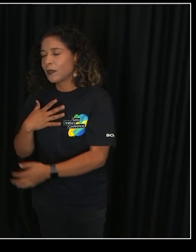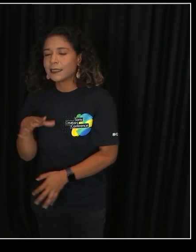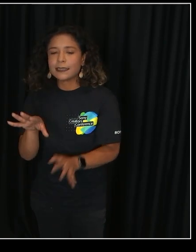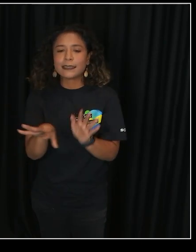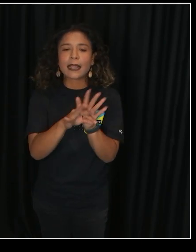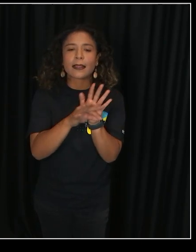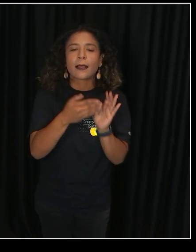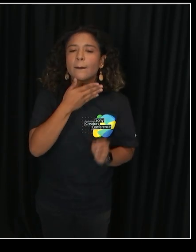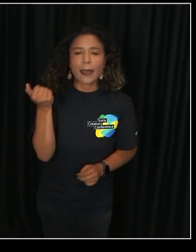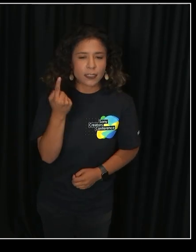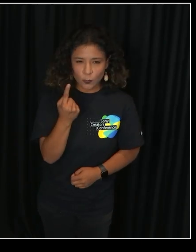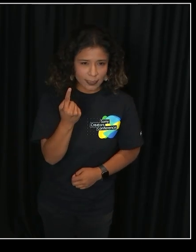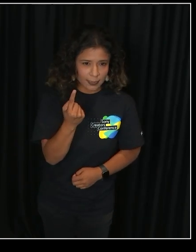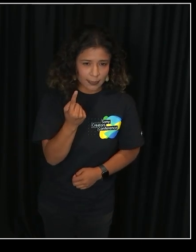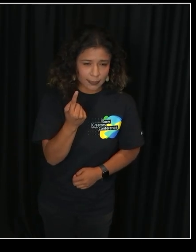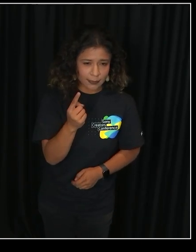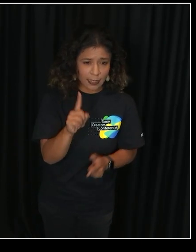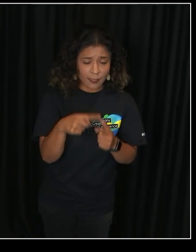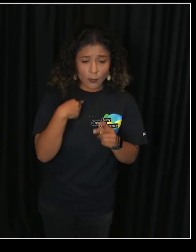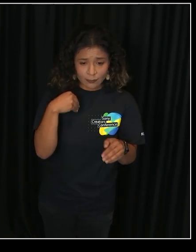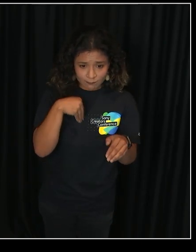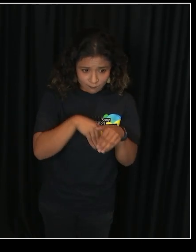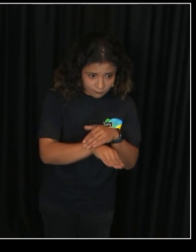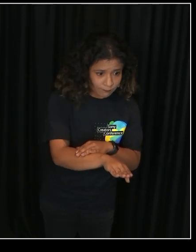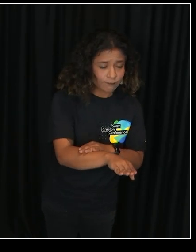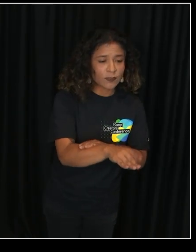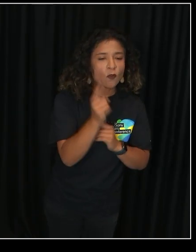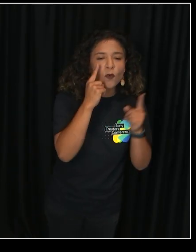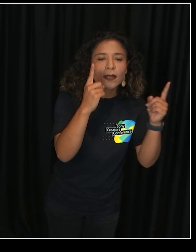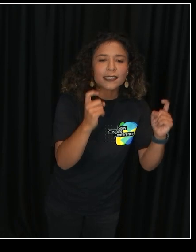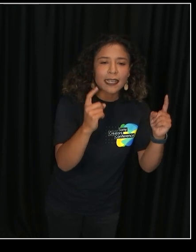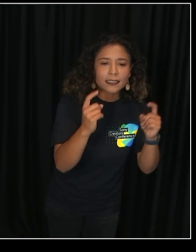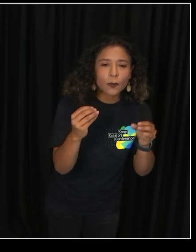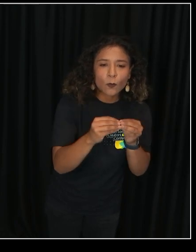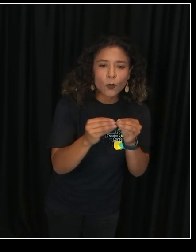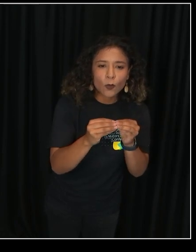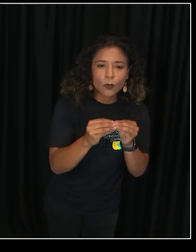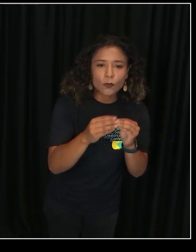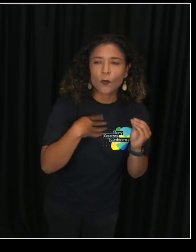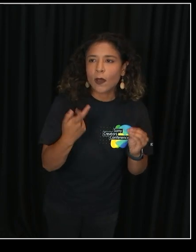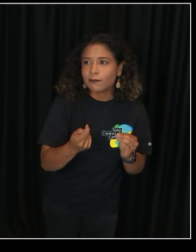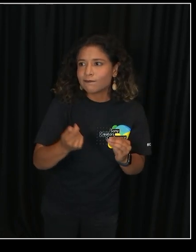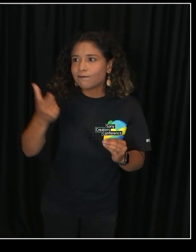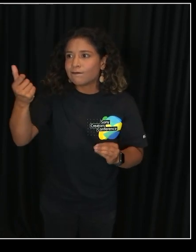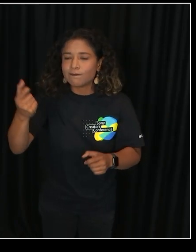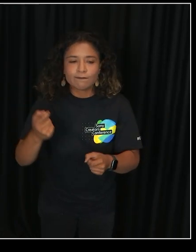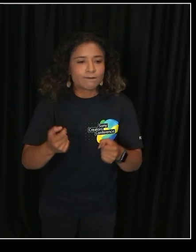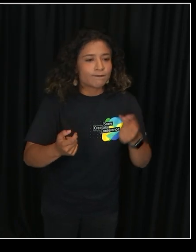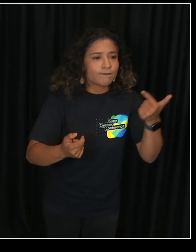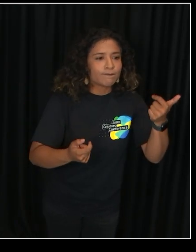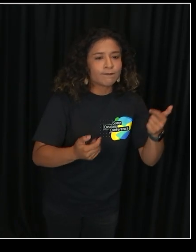Then we put them through a larger number of tests to try to weed out ones that had particularly bad, you know,